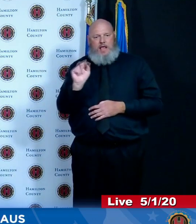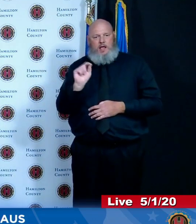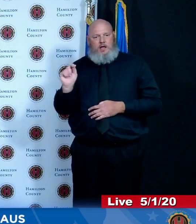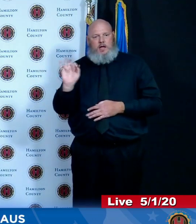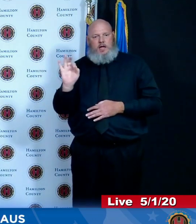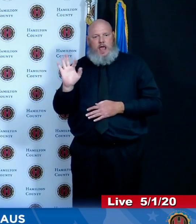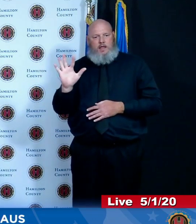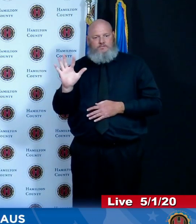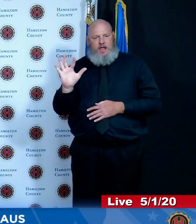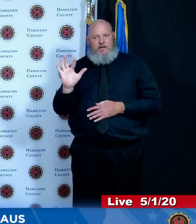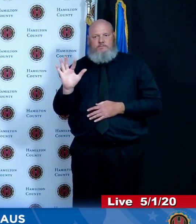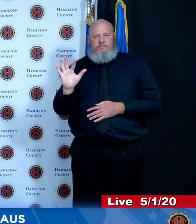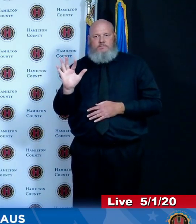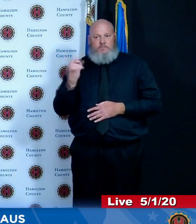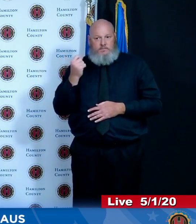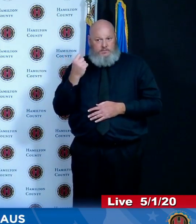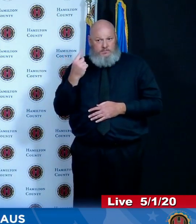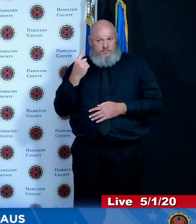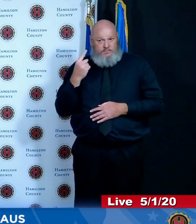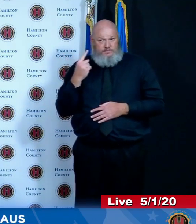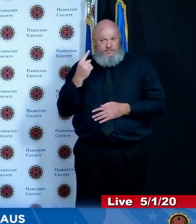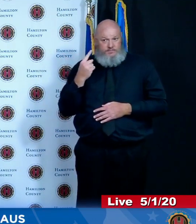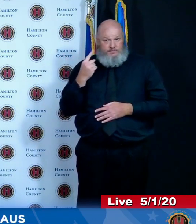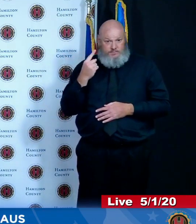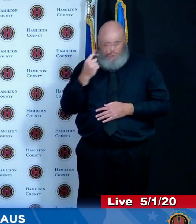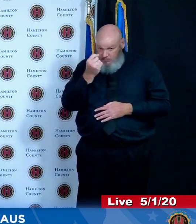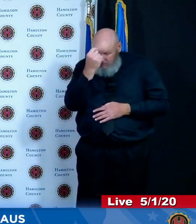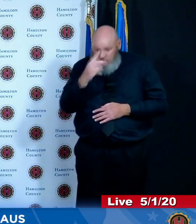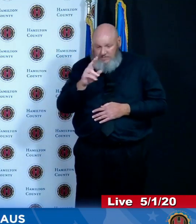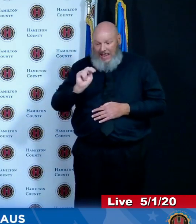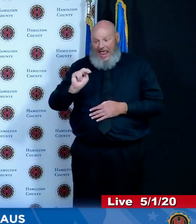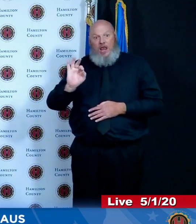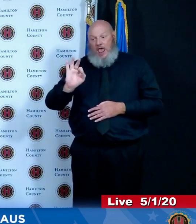are the best top of the chain masks and so they are going to the hospital